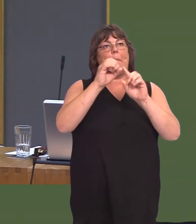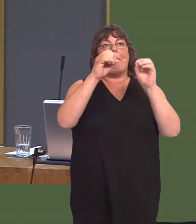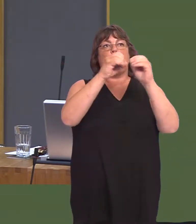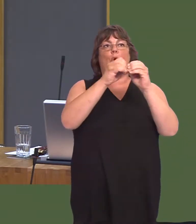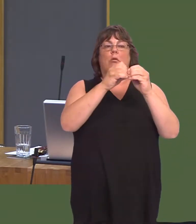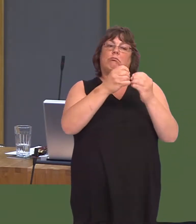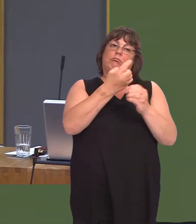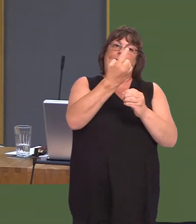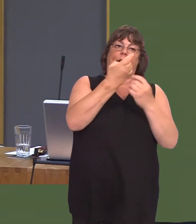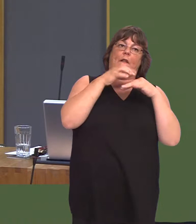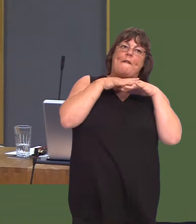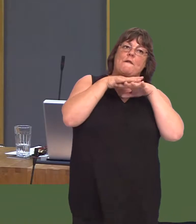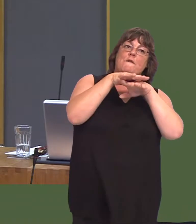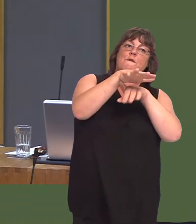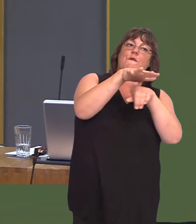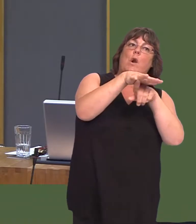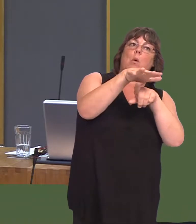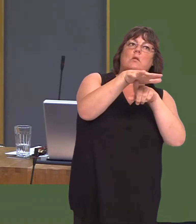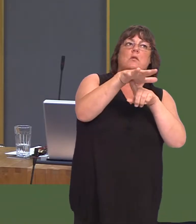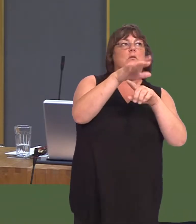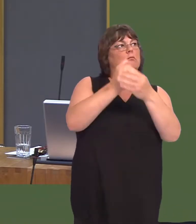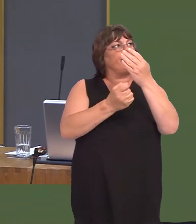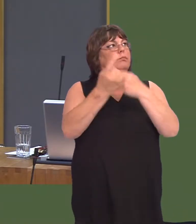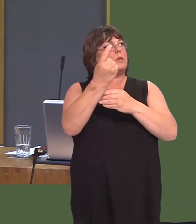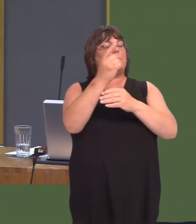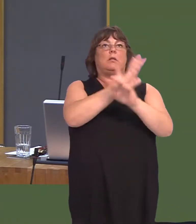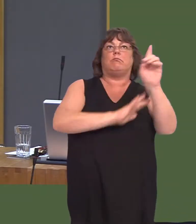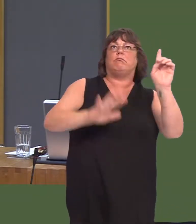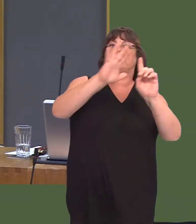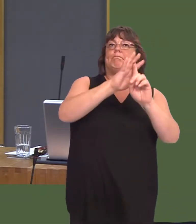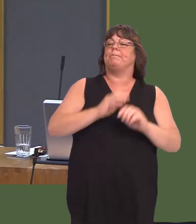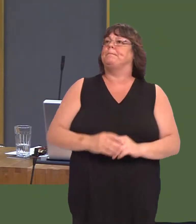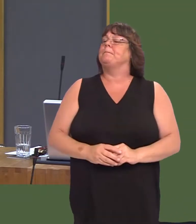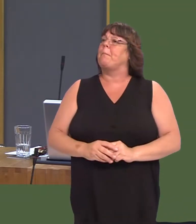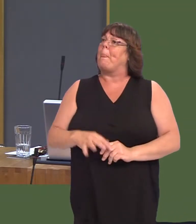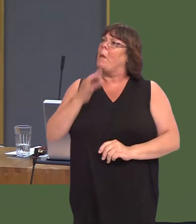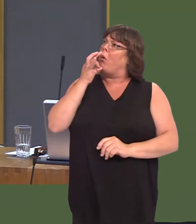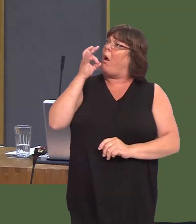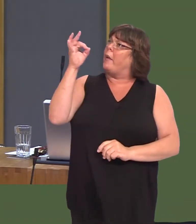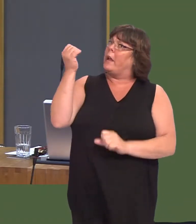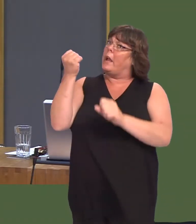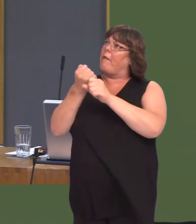Simon Thomas: Can the First Minister tell us what the Government are doing to promote